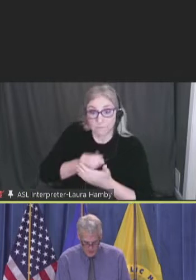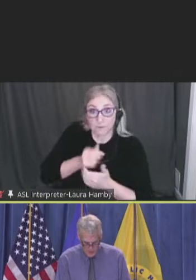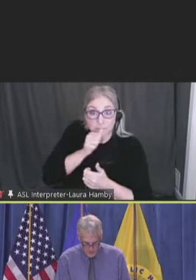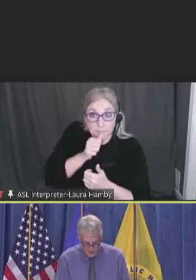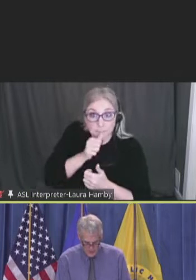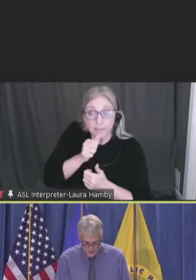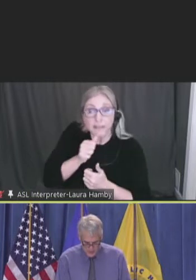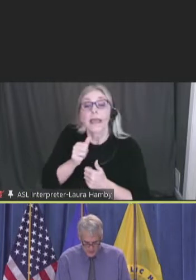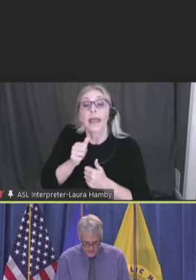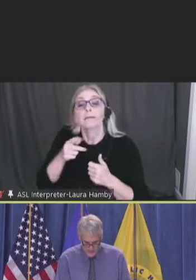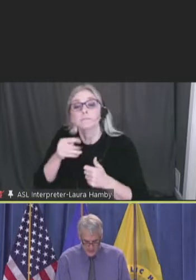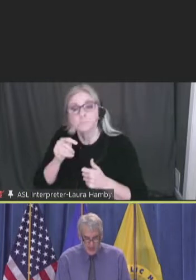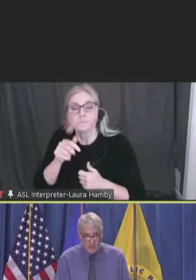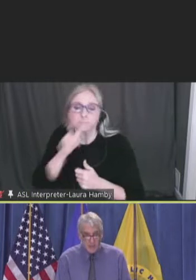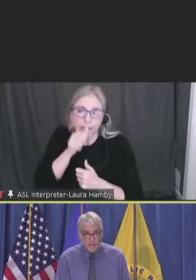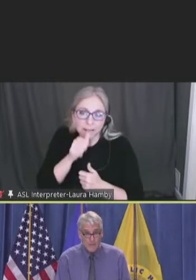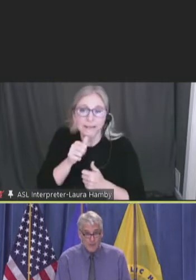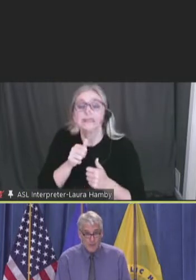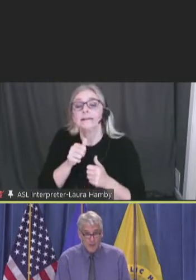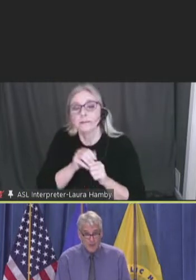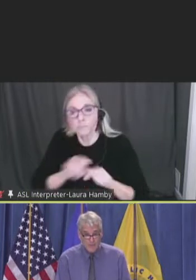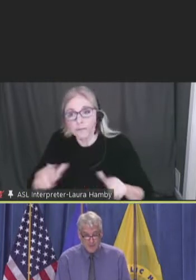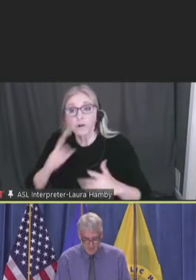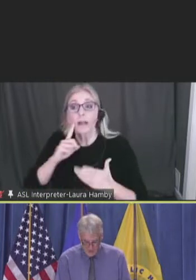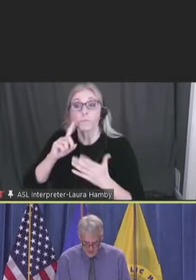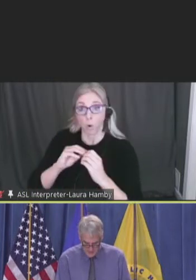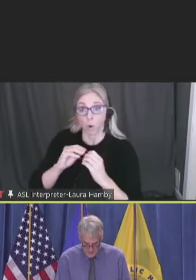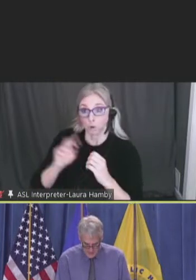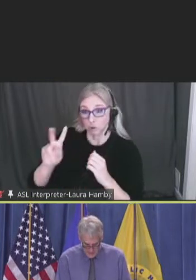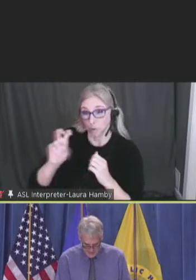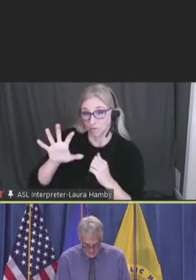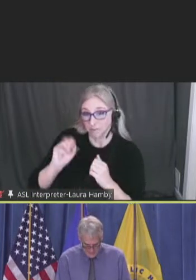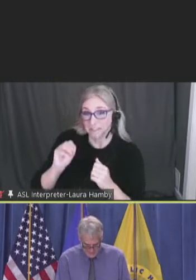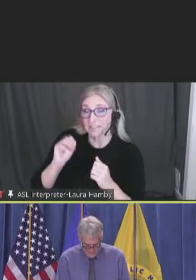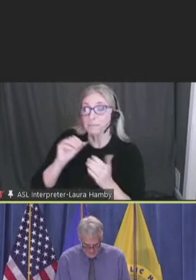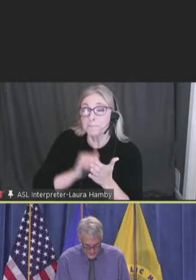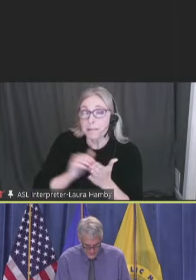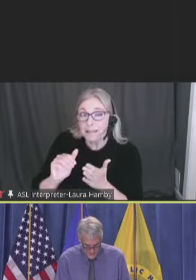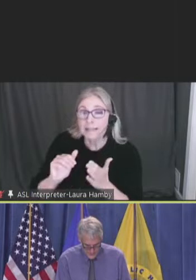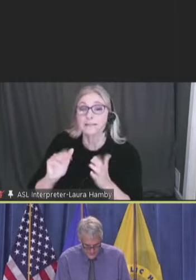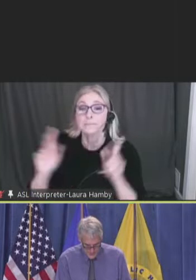can draw upon data for 250 million subjects.